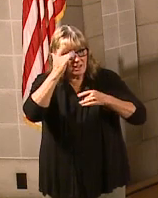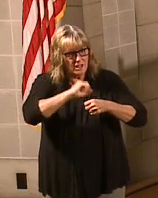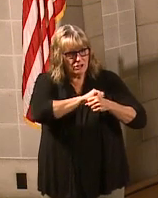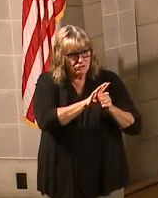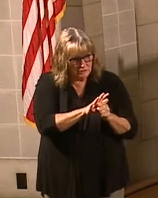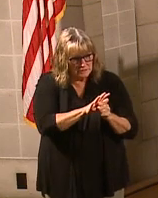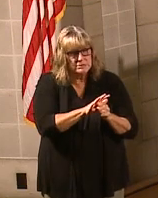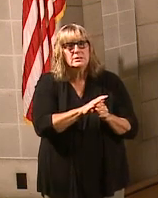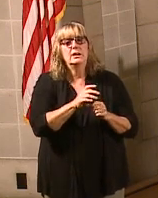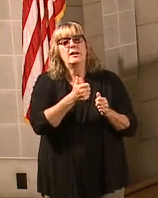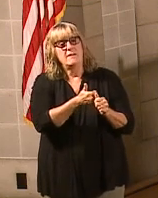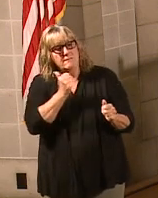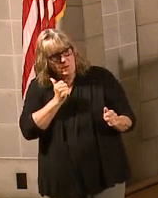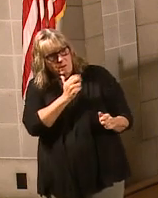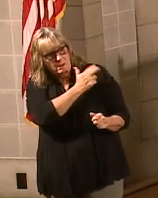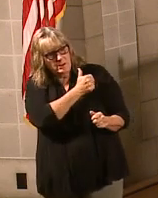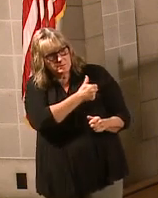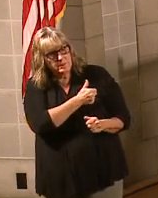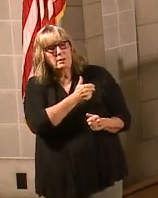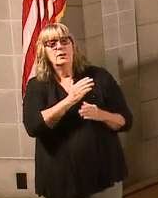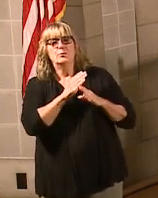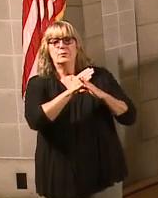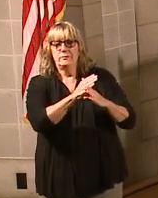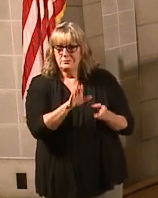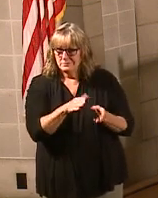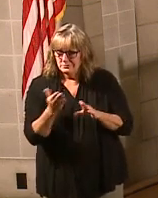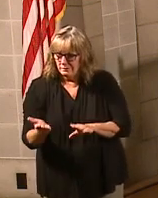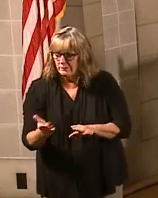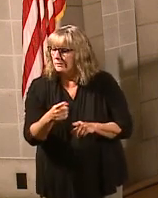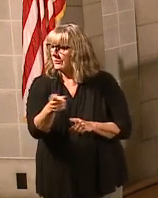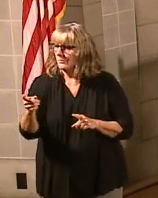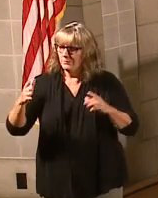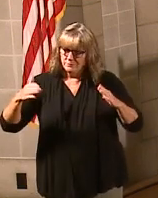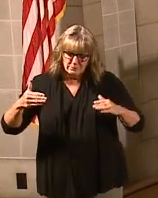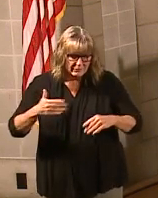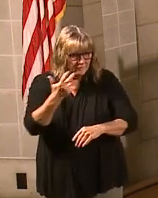VIRUS. AND THAT MEANS IT WILL HELP KEEP